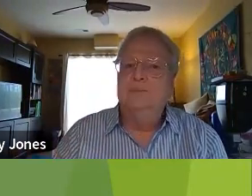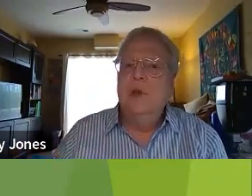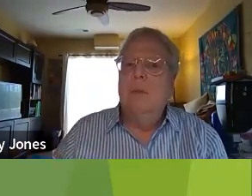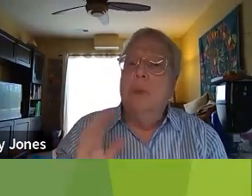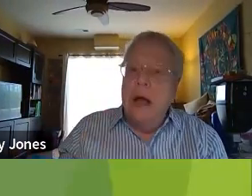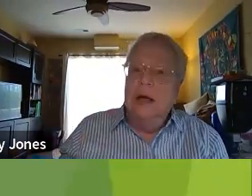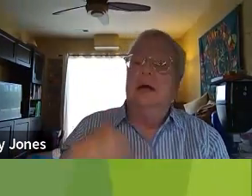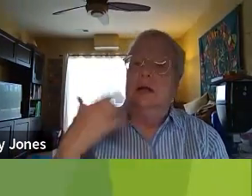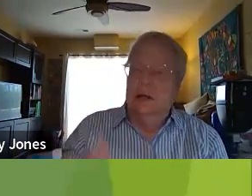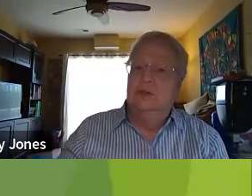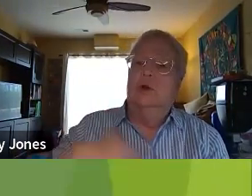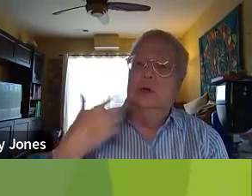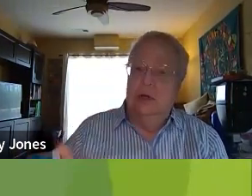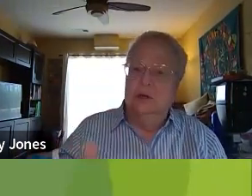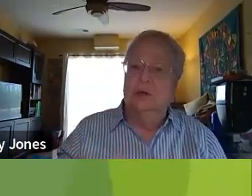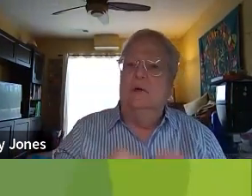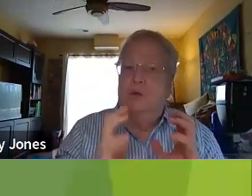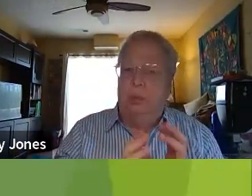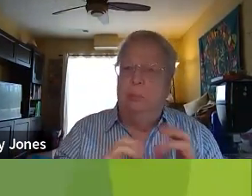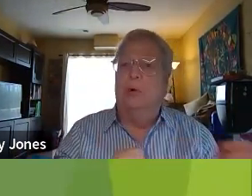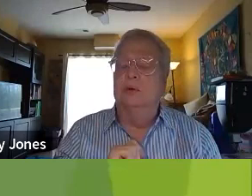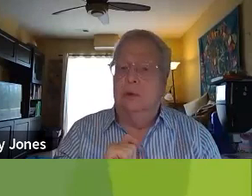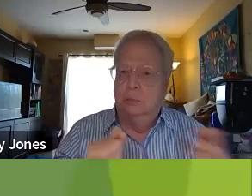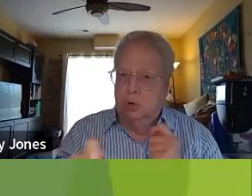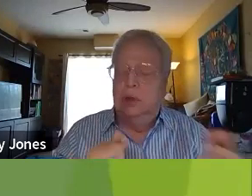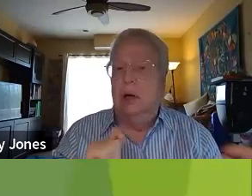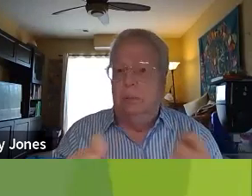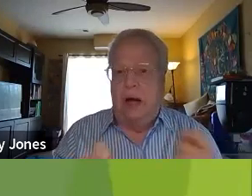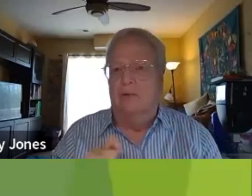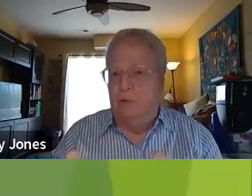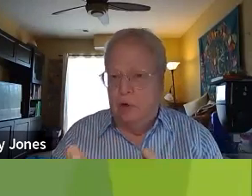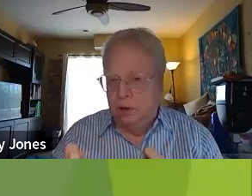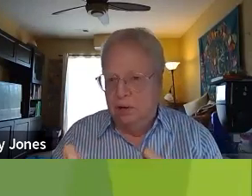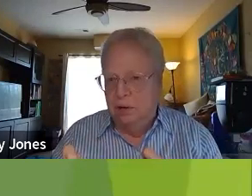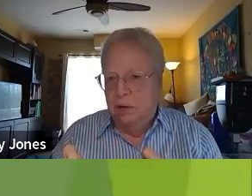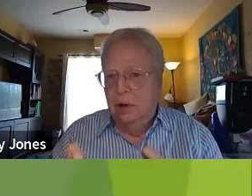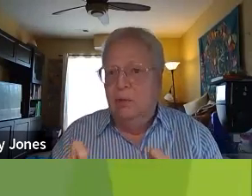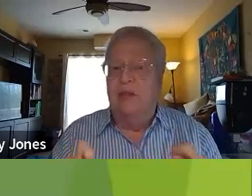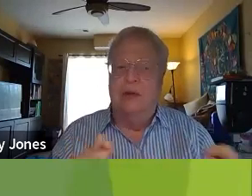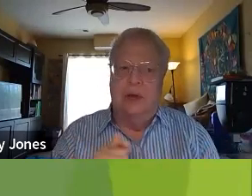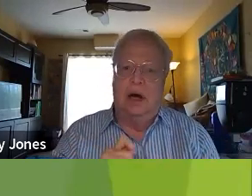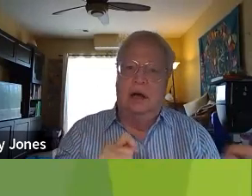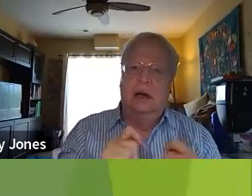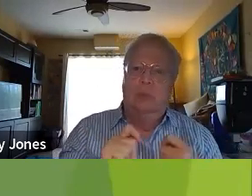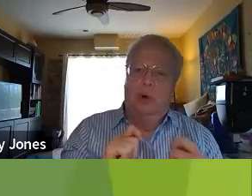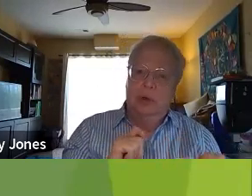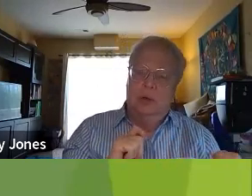Making it easier and easier for people to communicate back and forth rather than putting